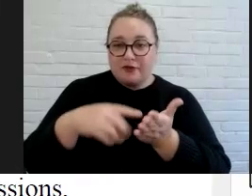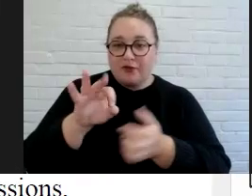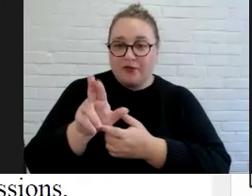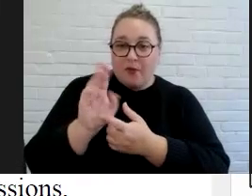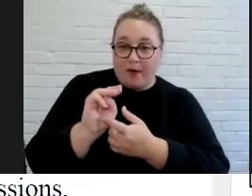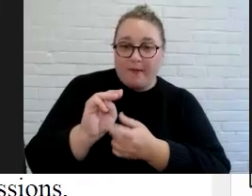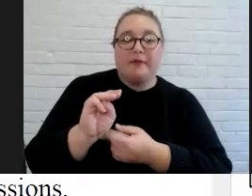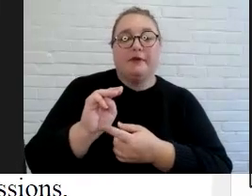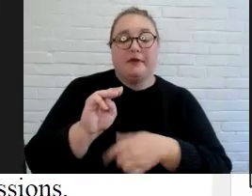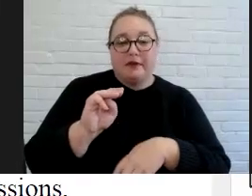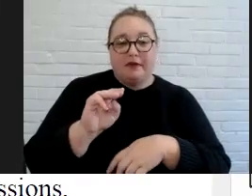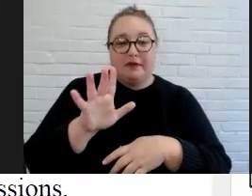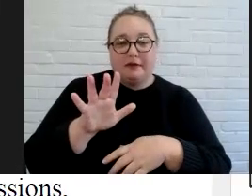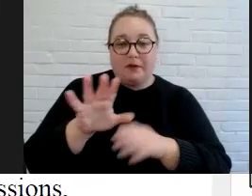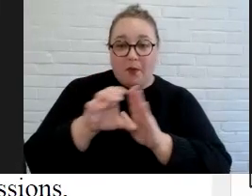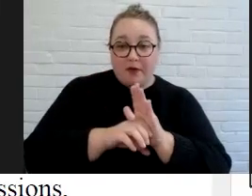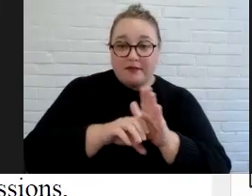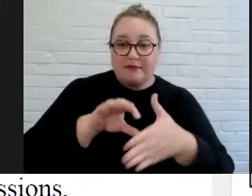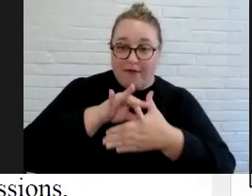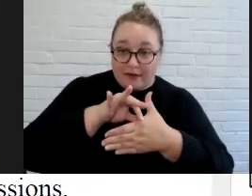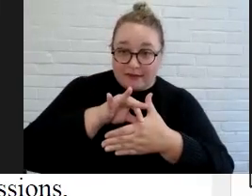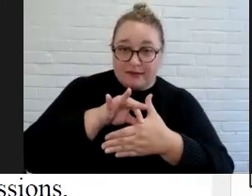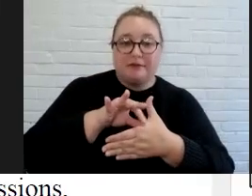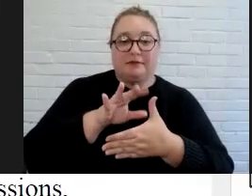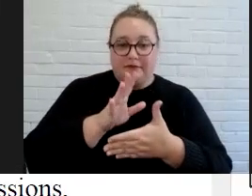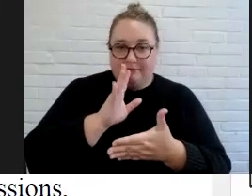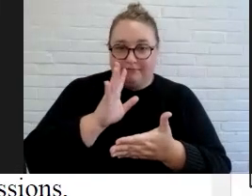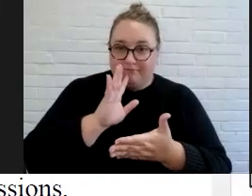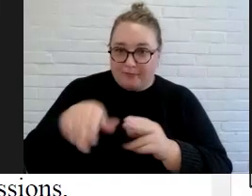Okay. So it's, you know, something that's related to the information in the COR.